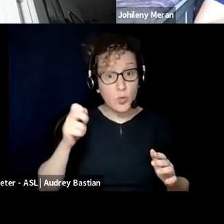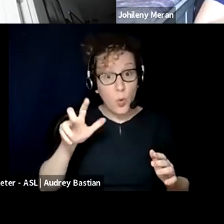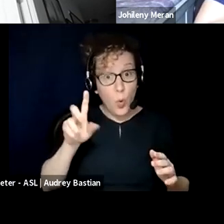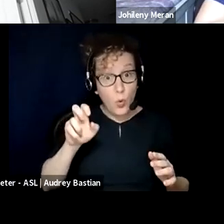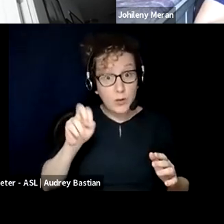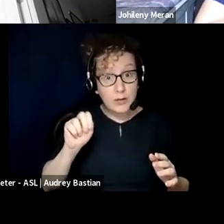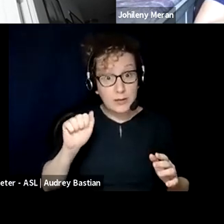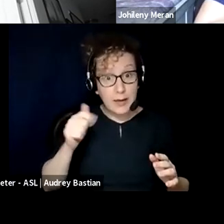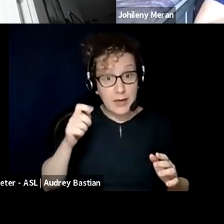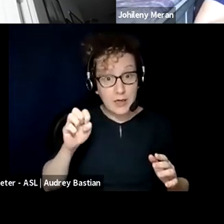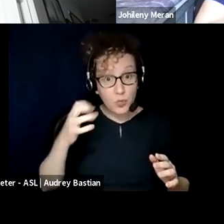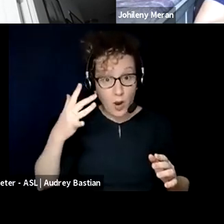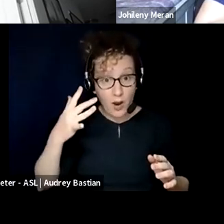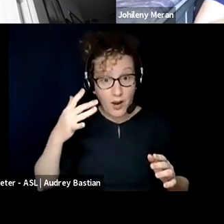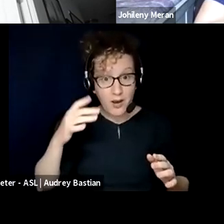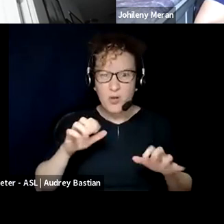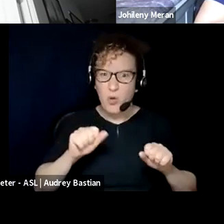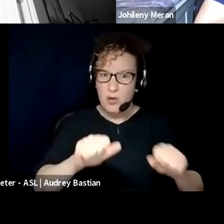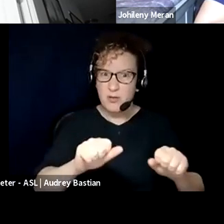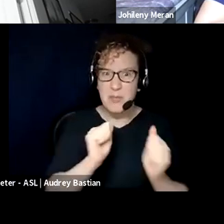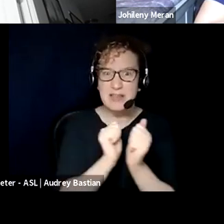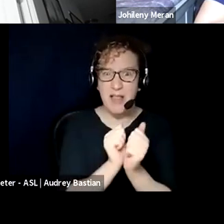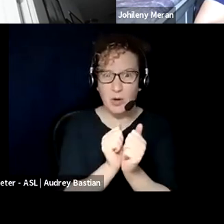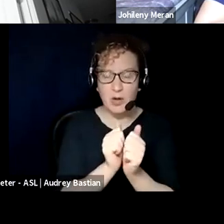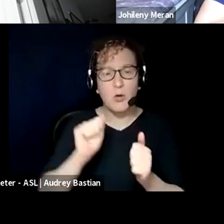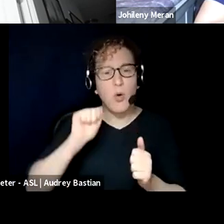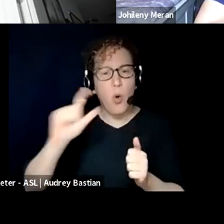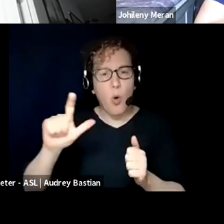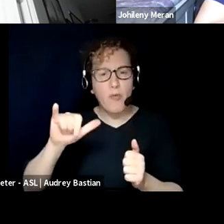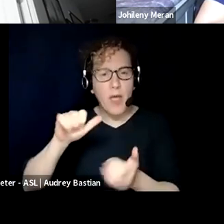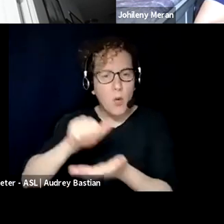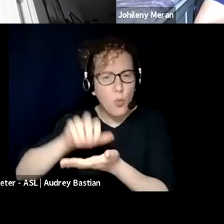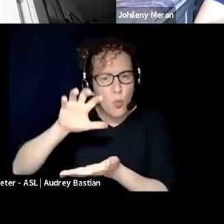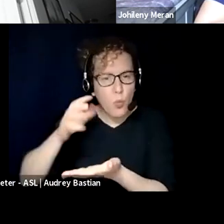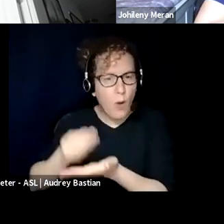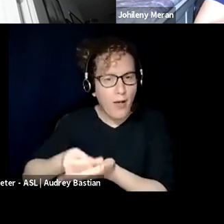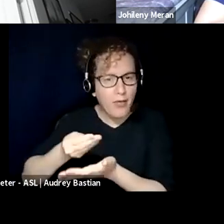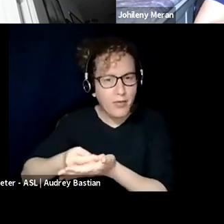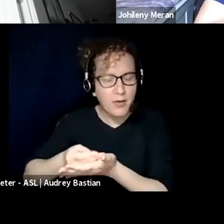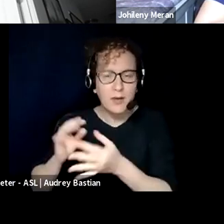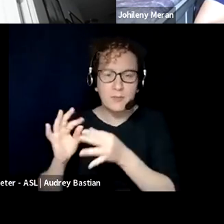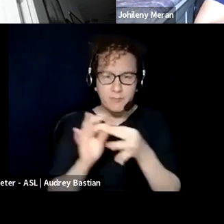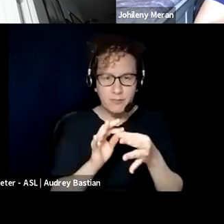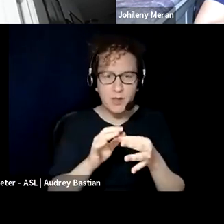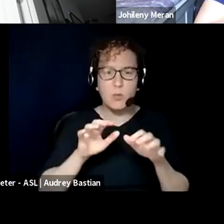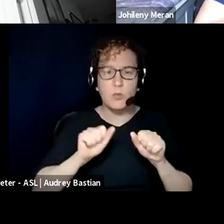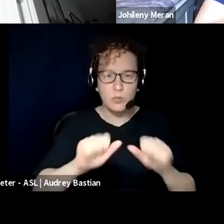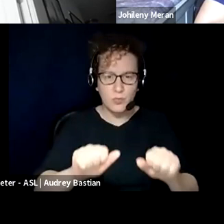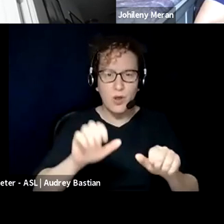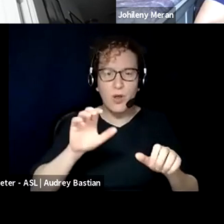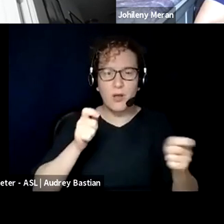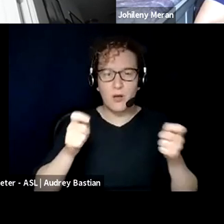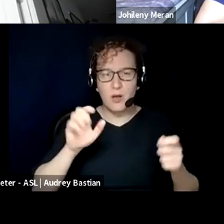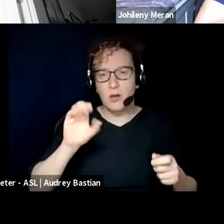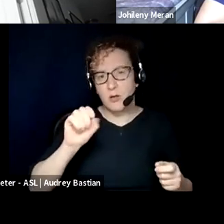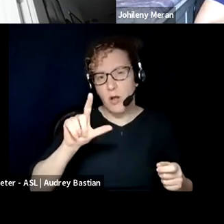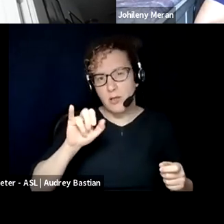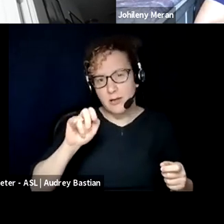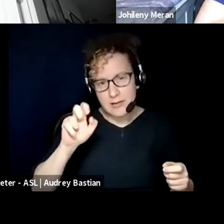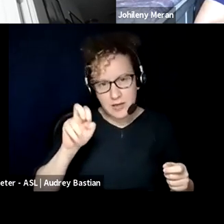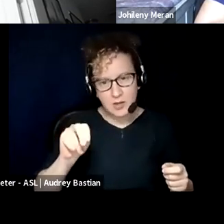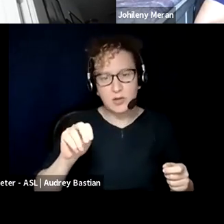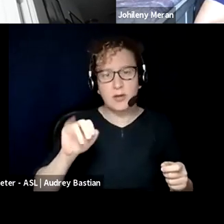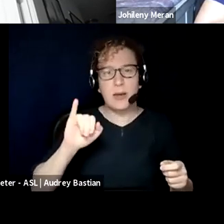and slavery, all of that while this directly ties to colonization, imperialism, and violence